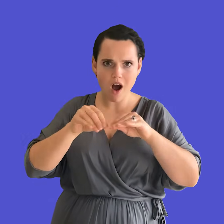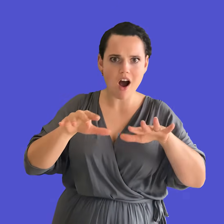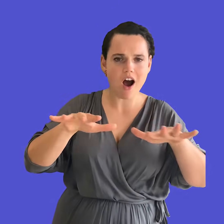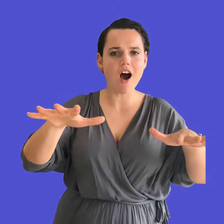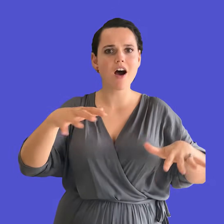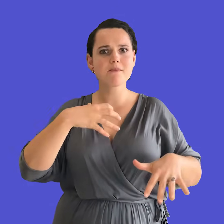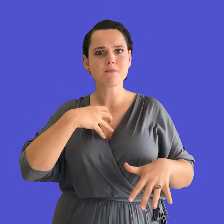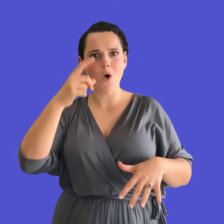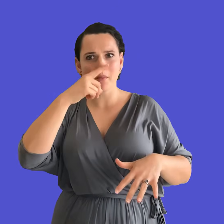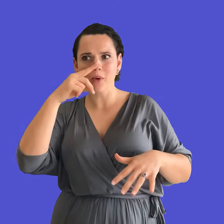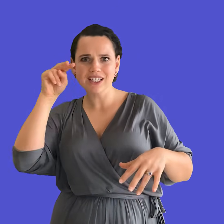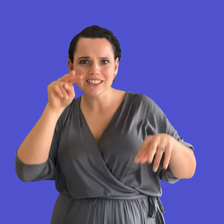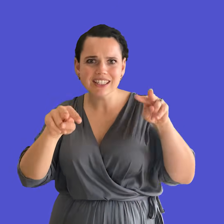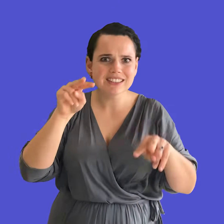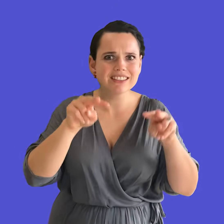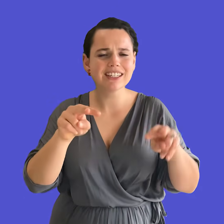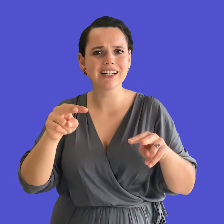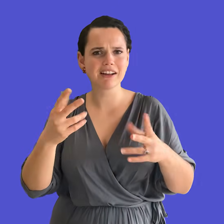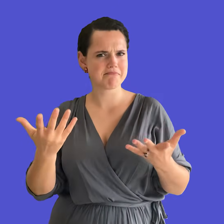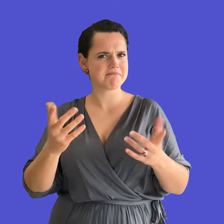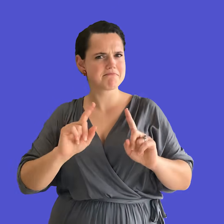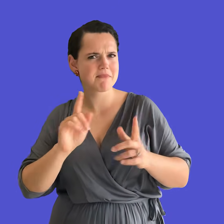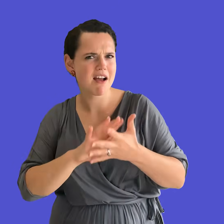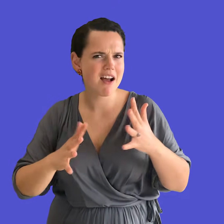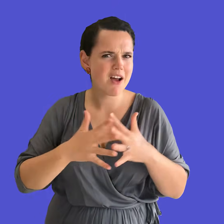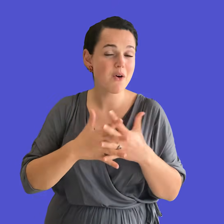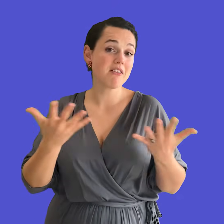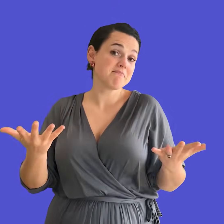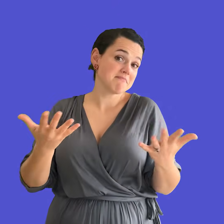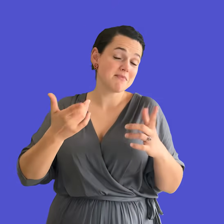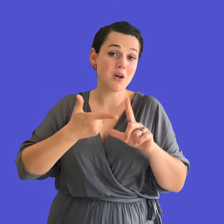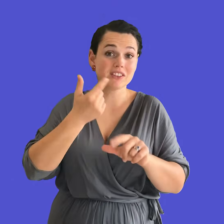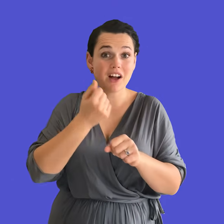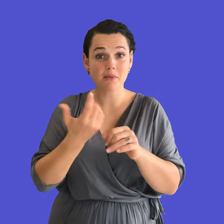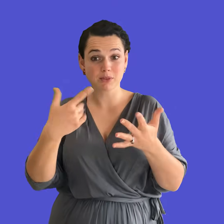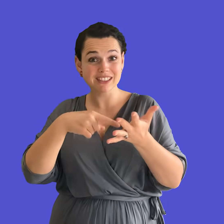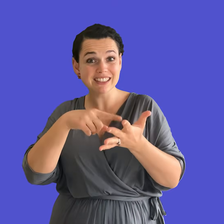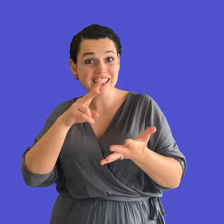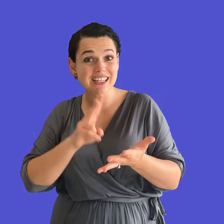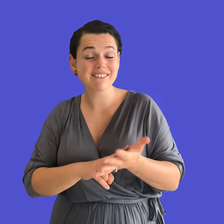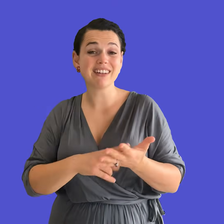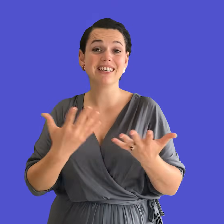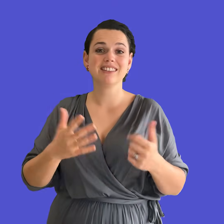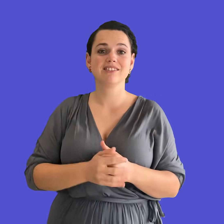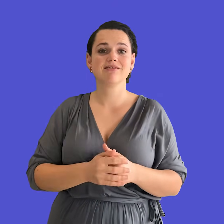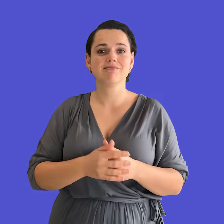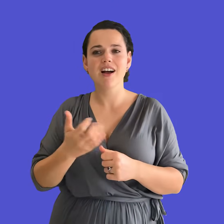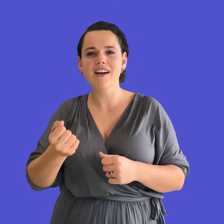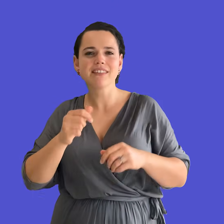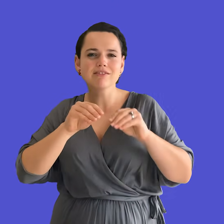Auslan is now more recognised and widely used. Simply because of the representation on television